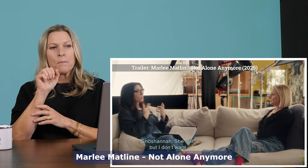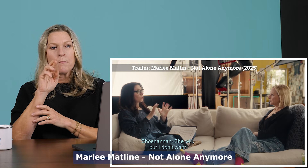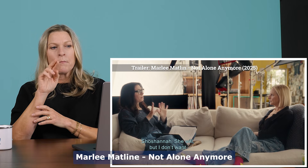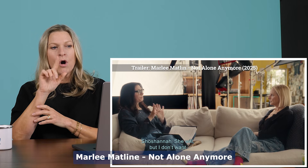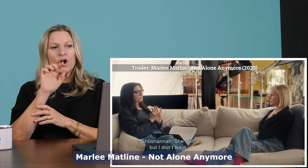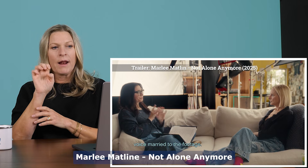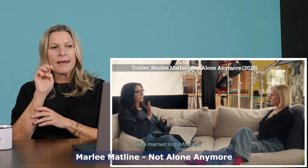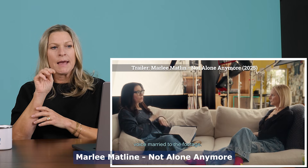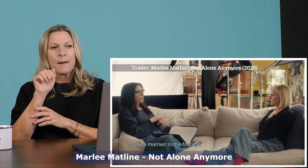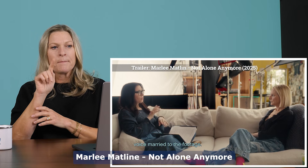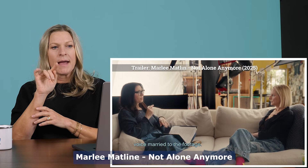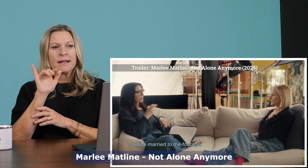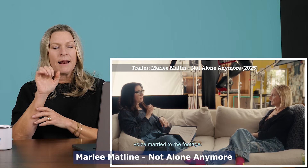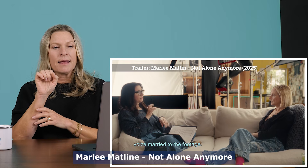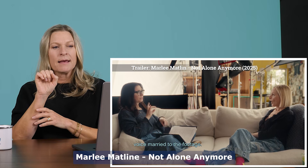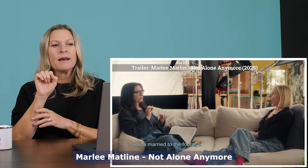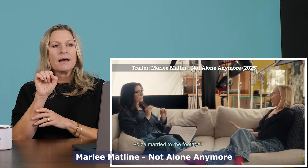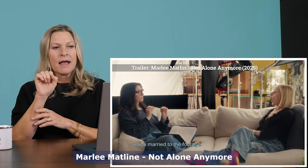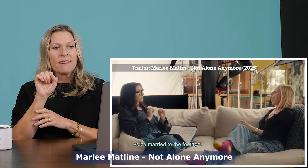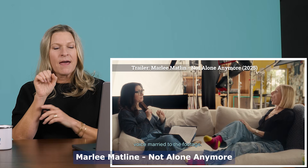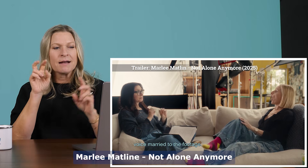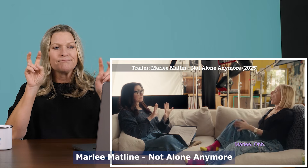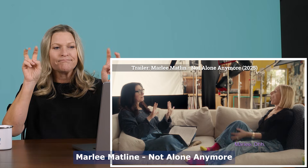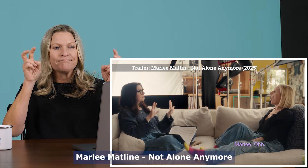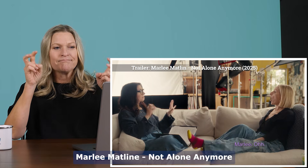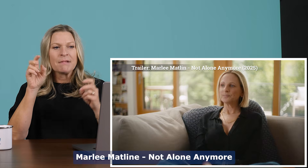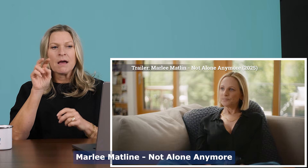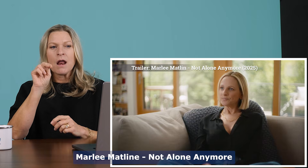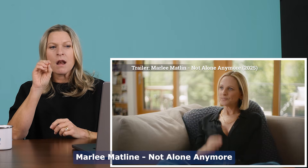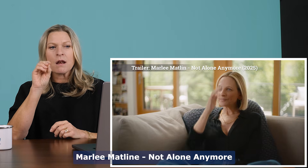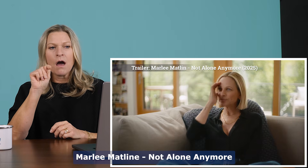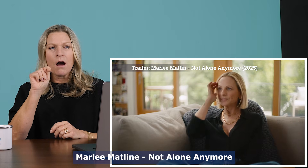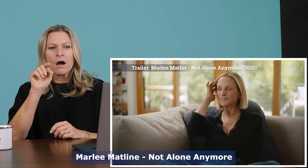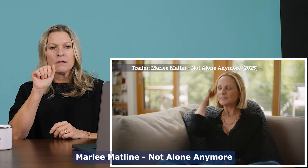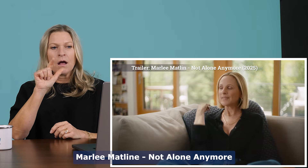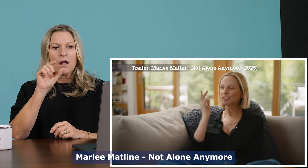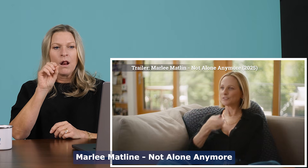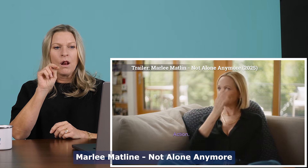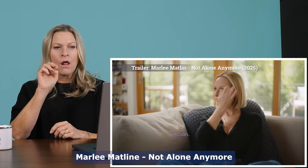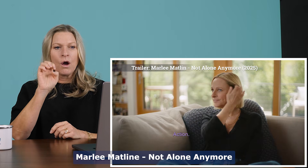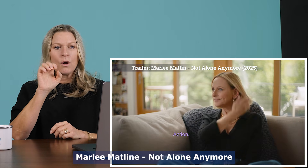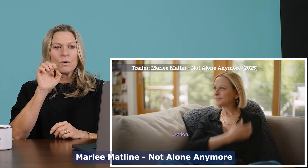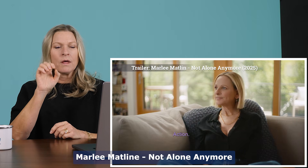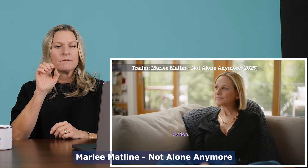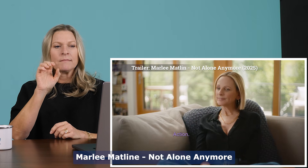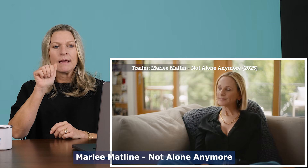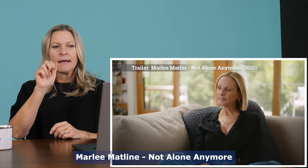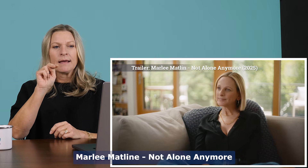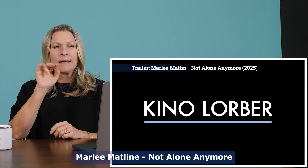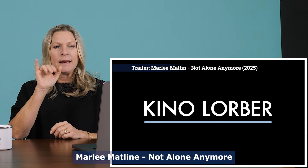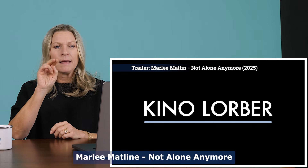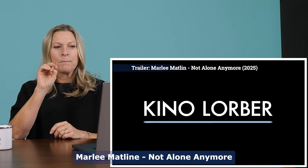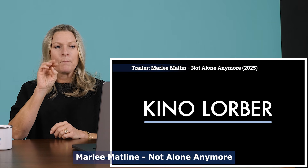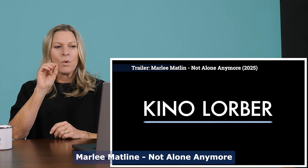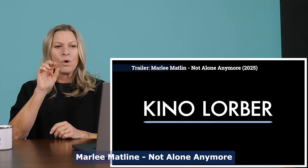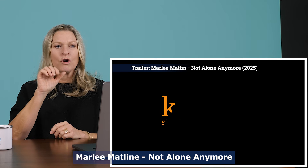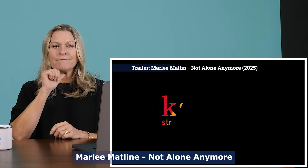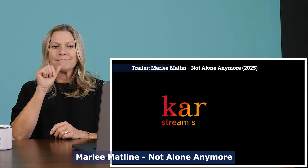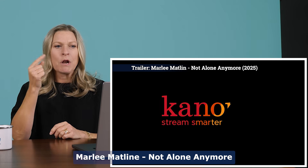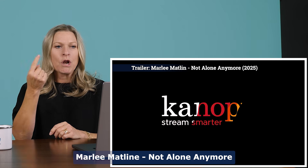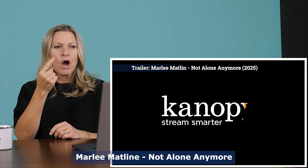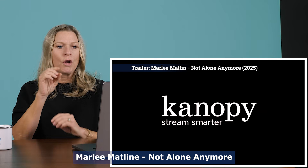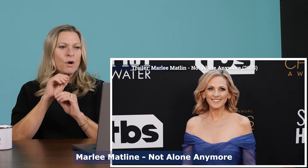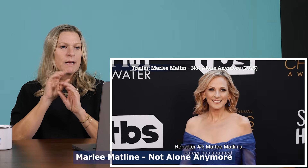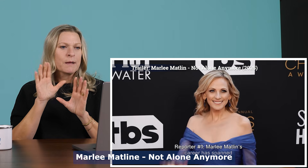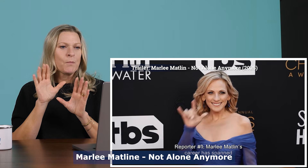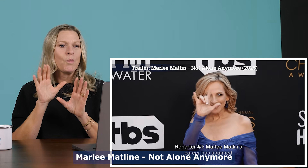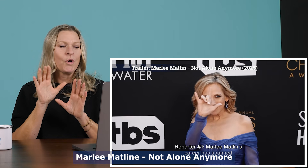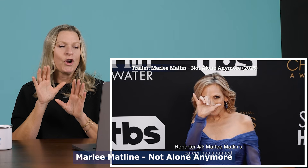Marlee Matline - Not Alone Anymore